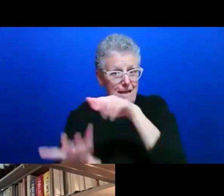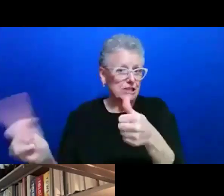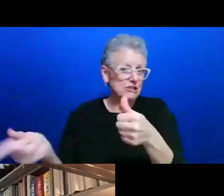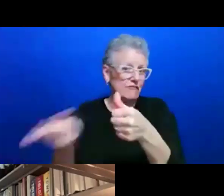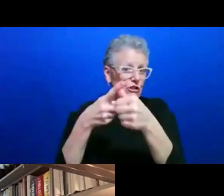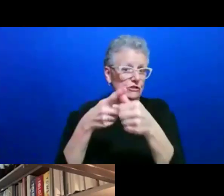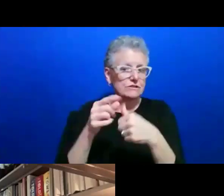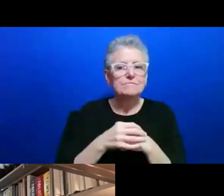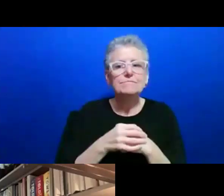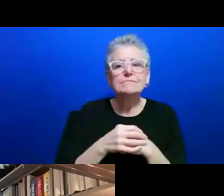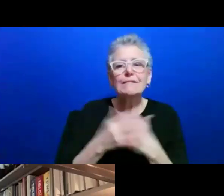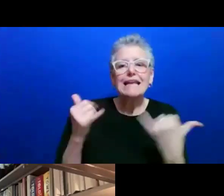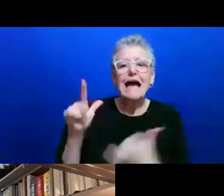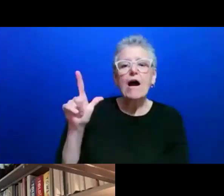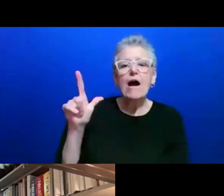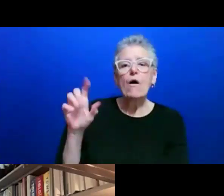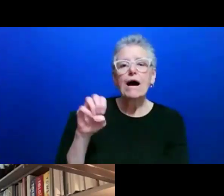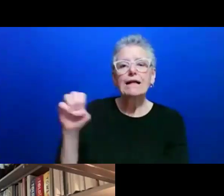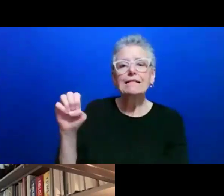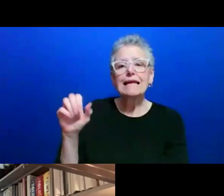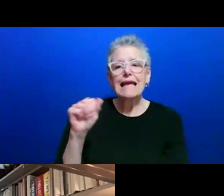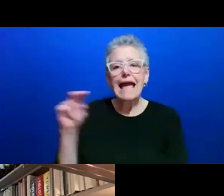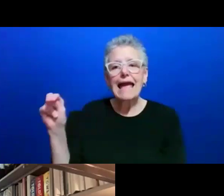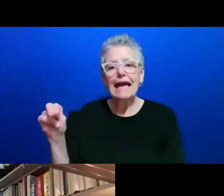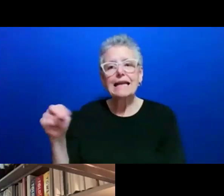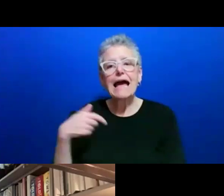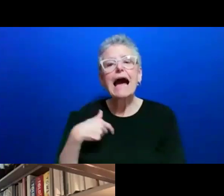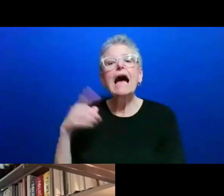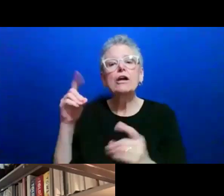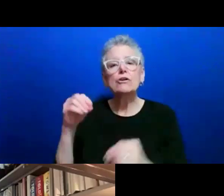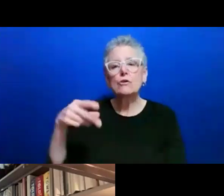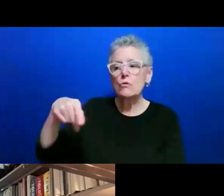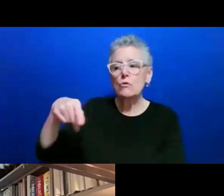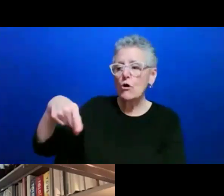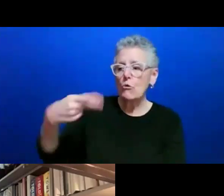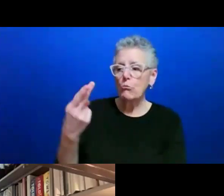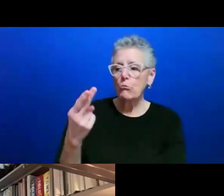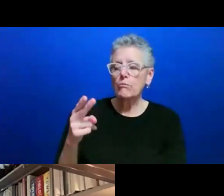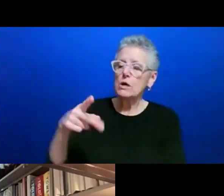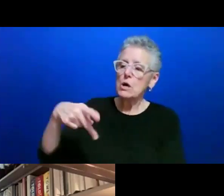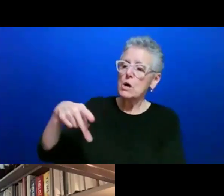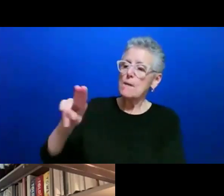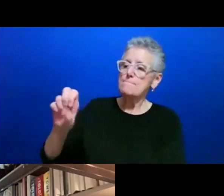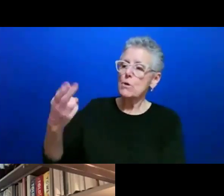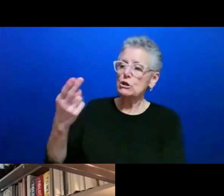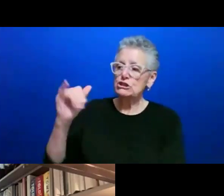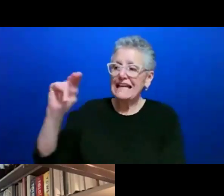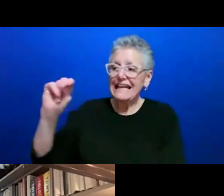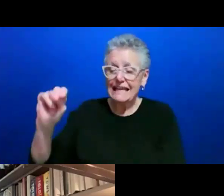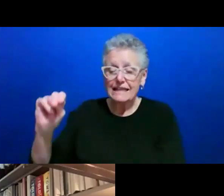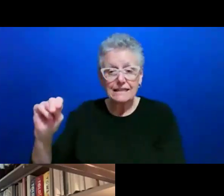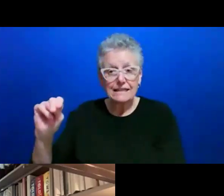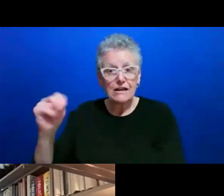LEEANN HANSE >> Yeah, this is Leeann. I actually do push in for some of my students, so that four-year-old that I was referencing, she's the one I do push in